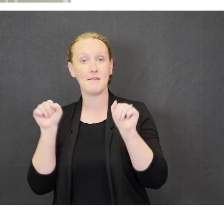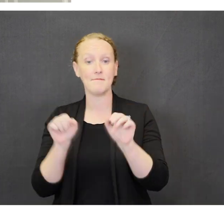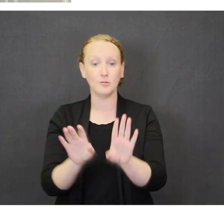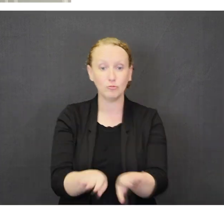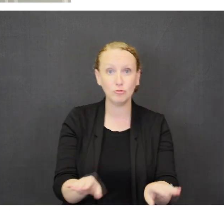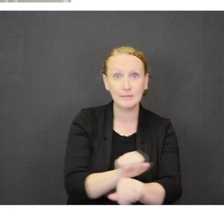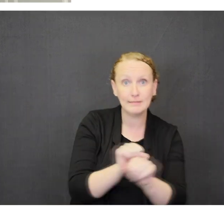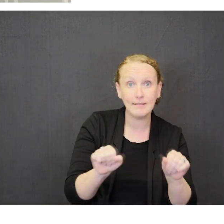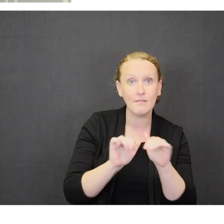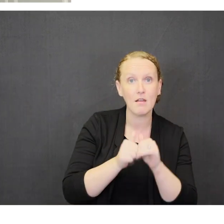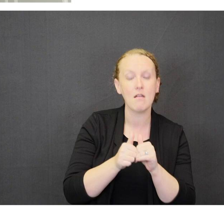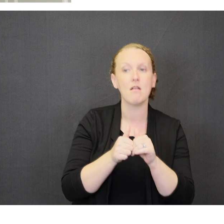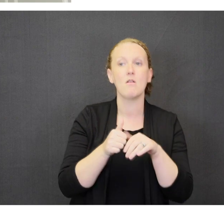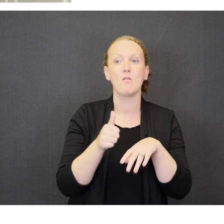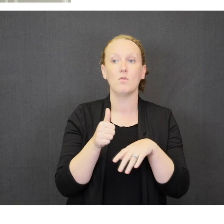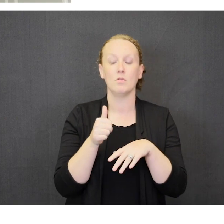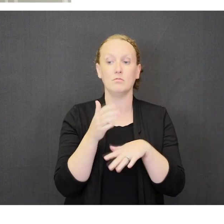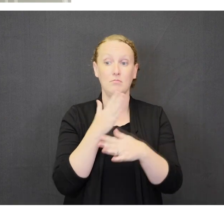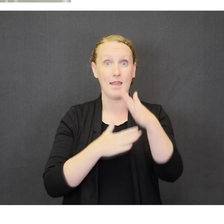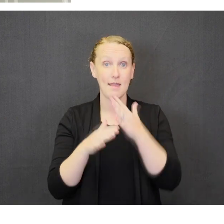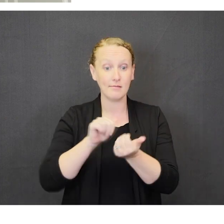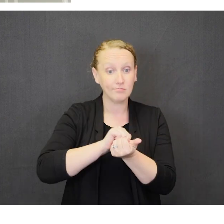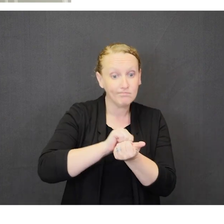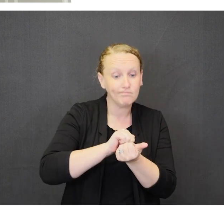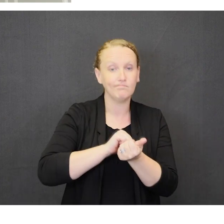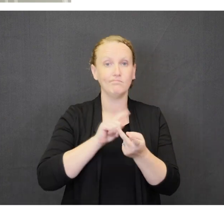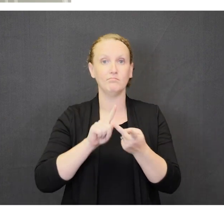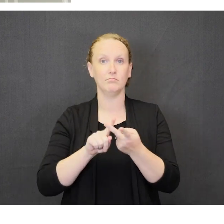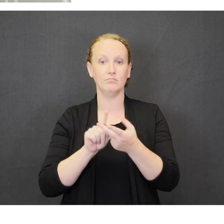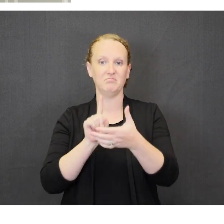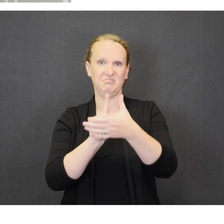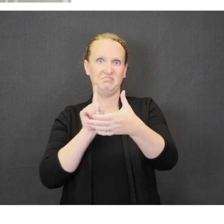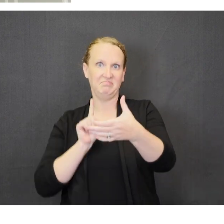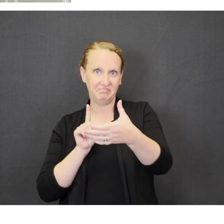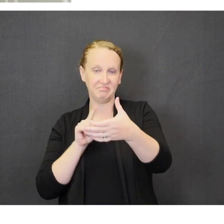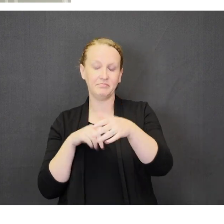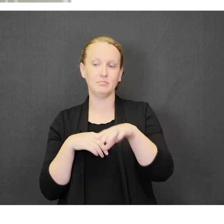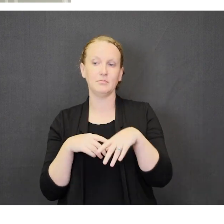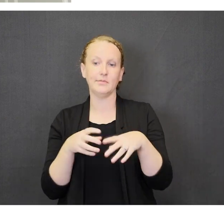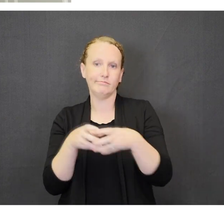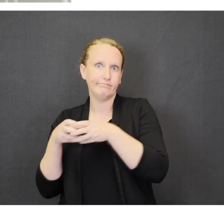like the hand-washing and even isolating ourselves and that kind of a thing but I